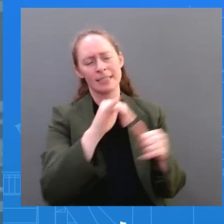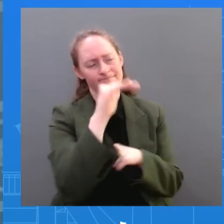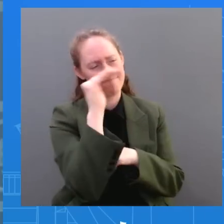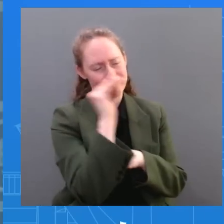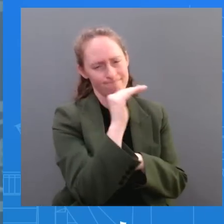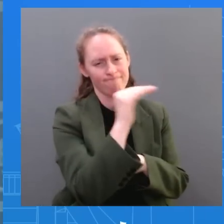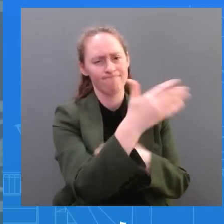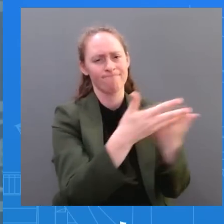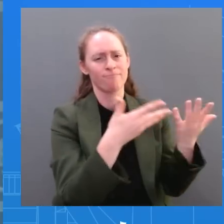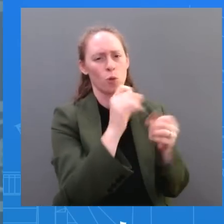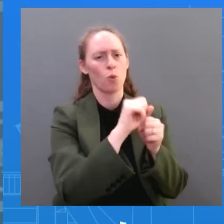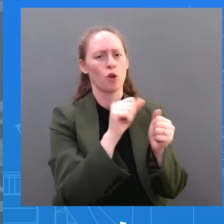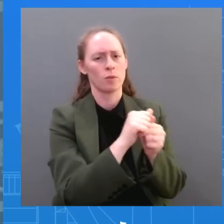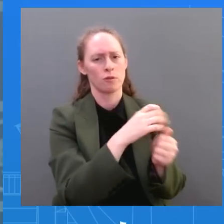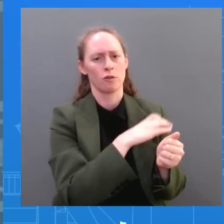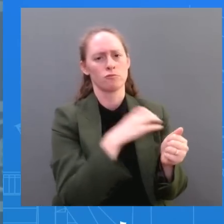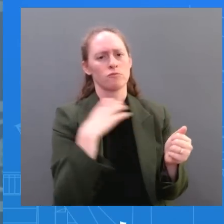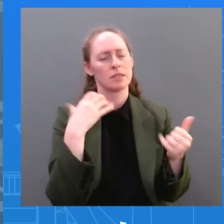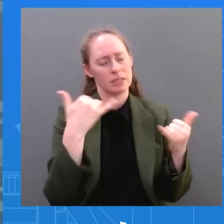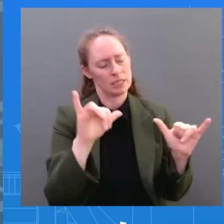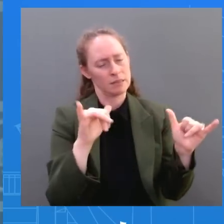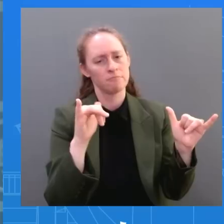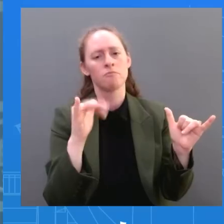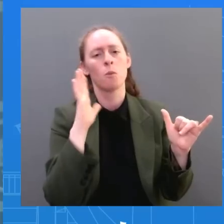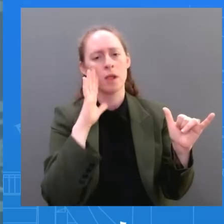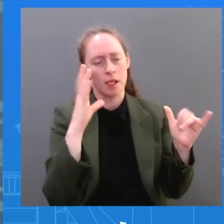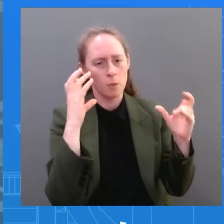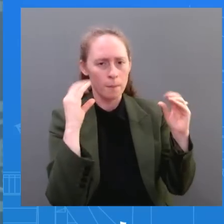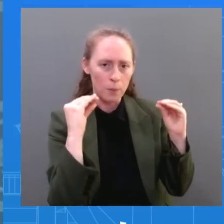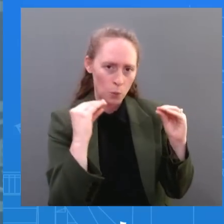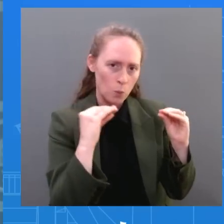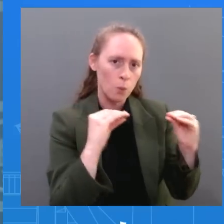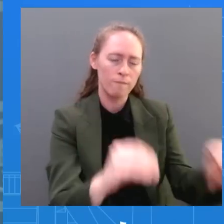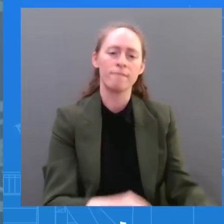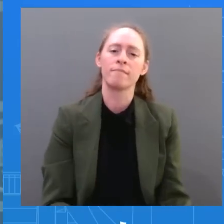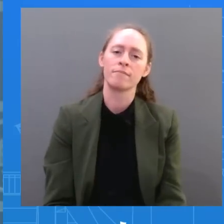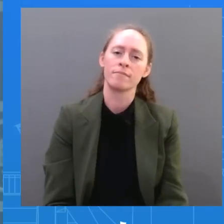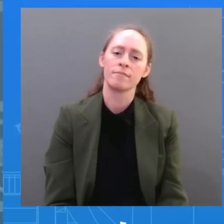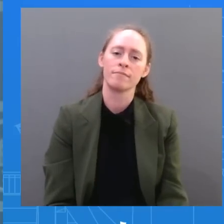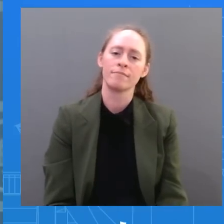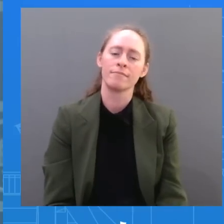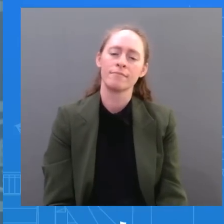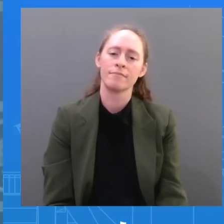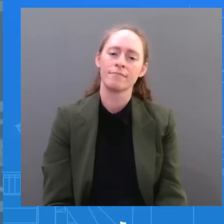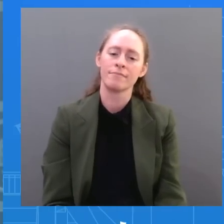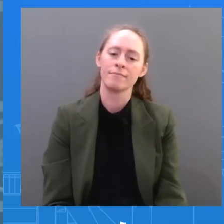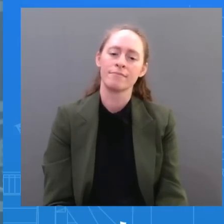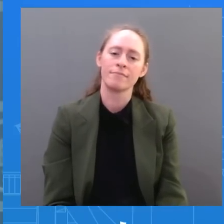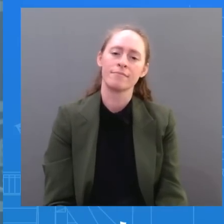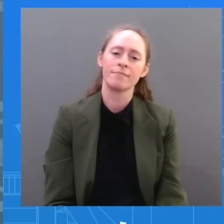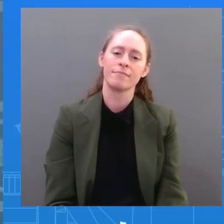I'm not going to go into any personal conversations or negotiations, as we tend to say from here,